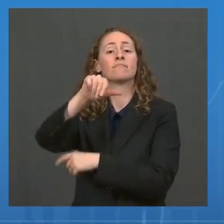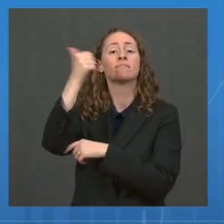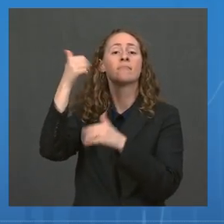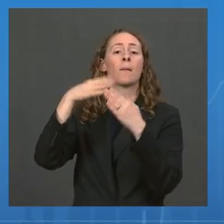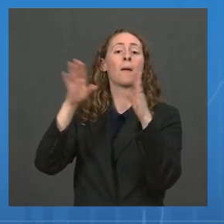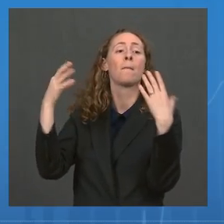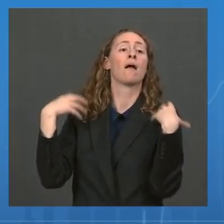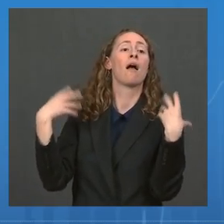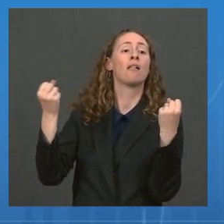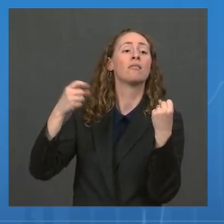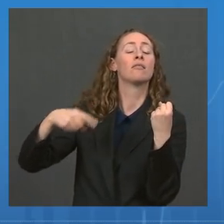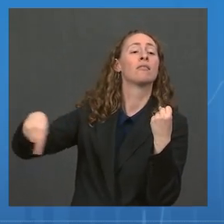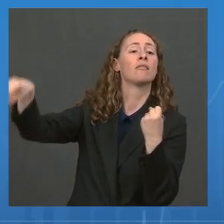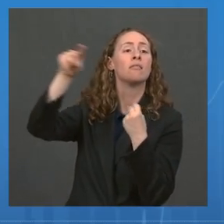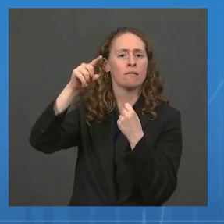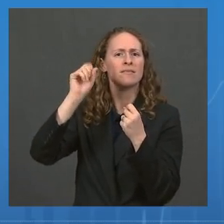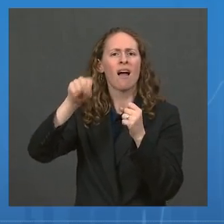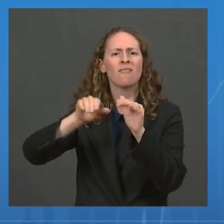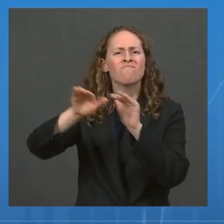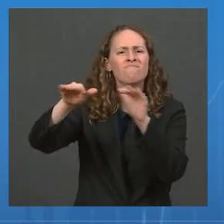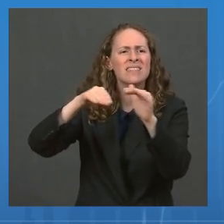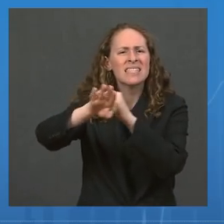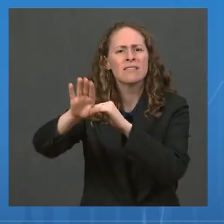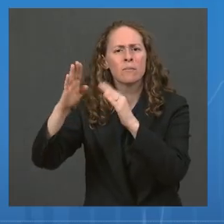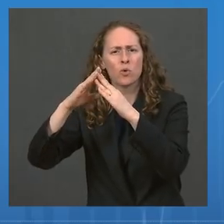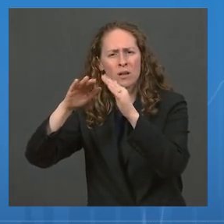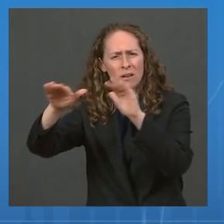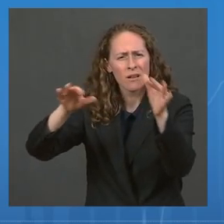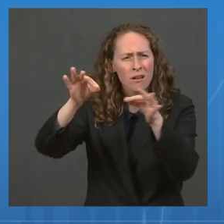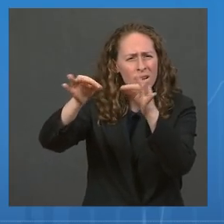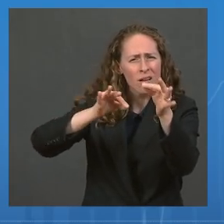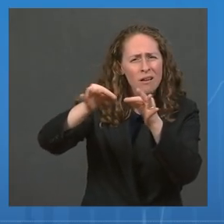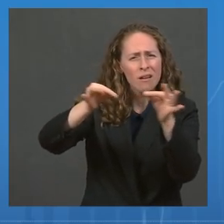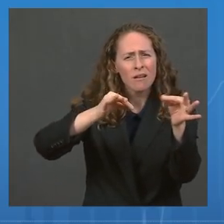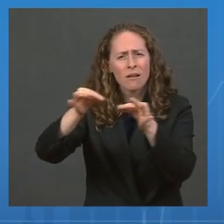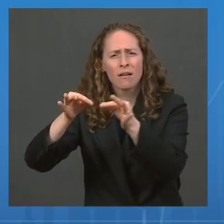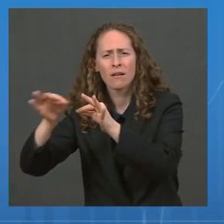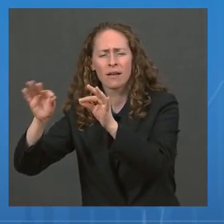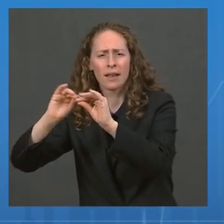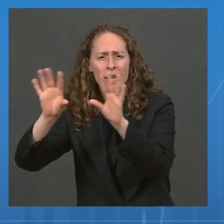to make sure people understand the new recommendations. And finally, on Vaccines.gov,